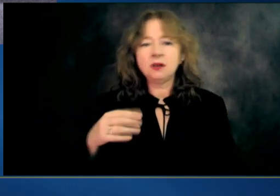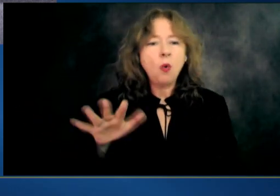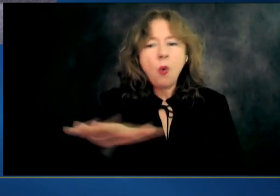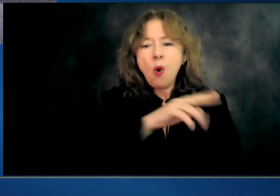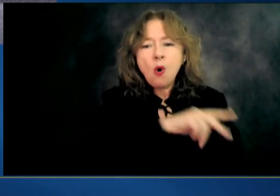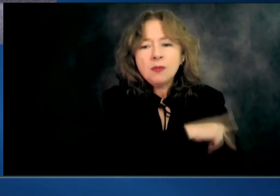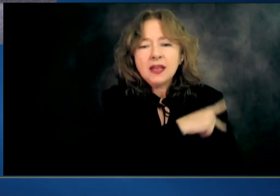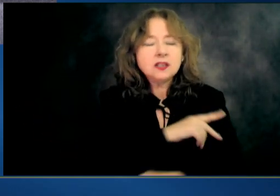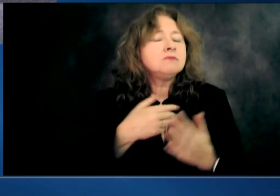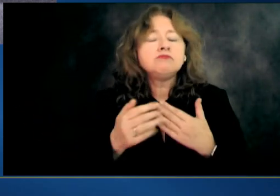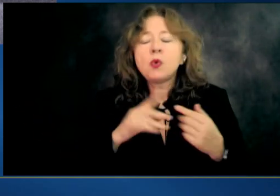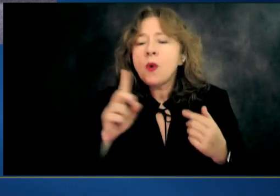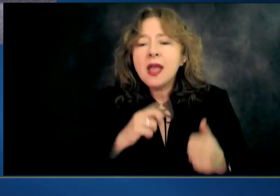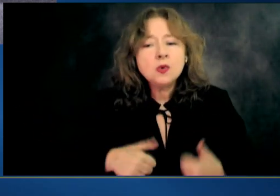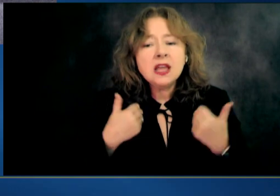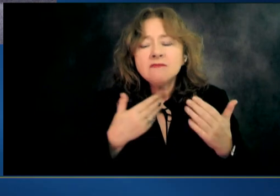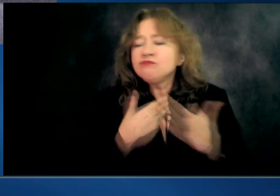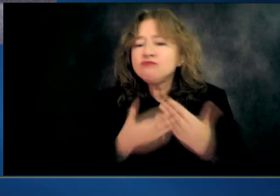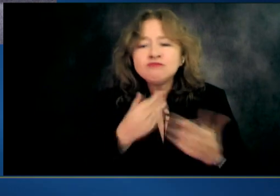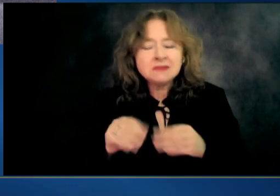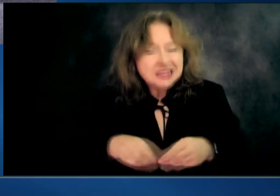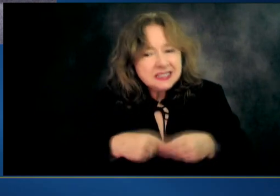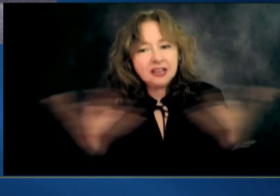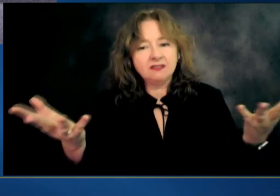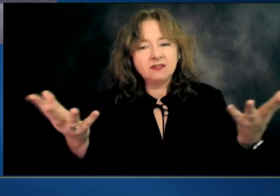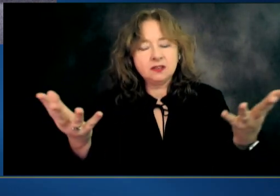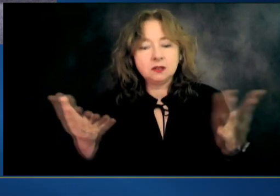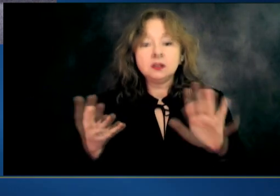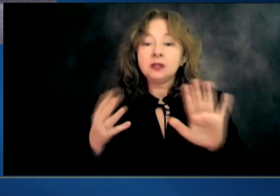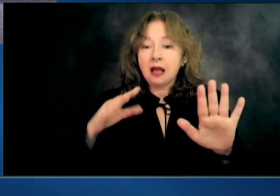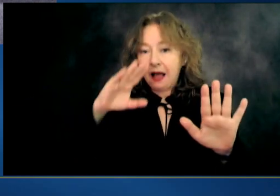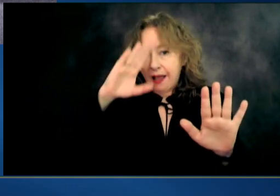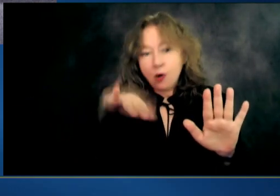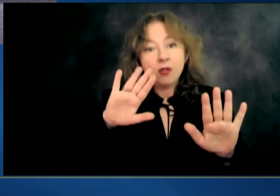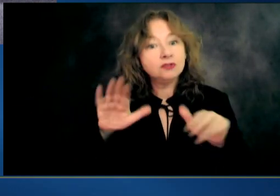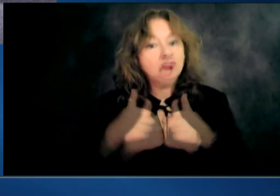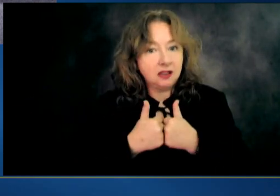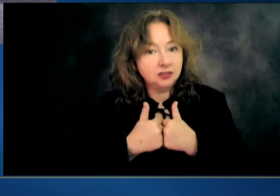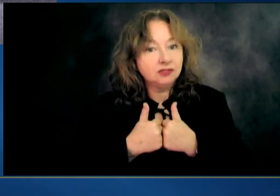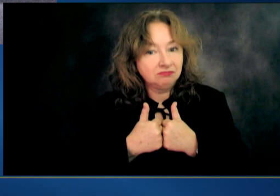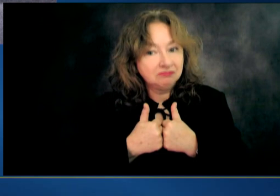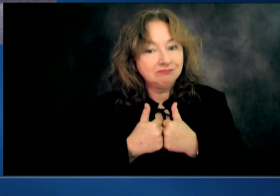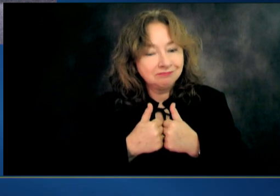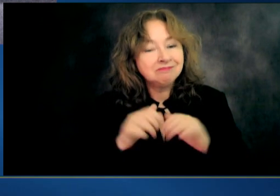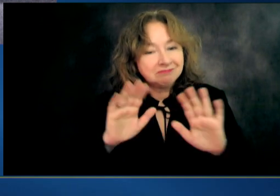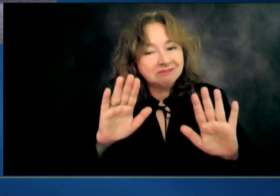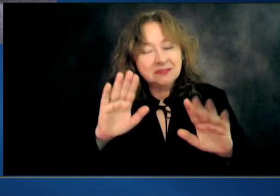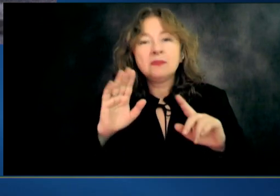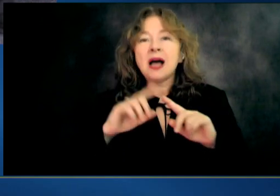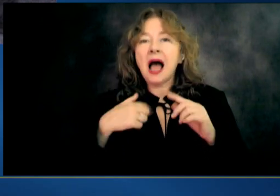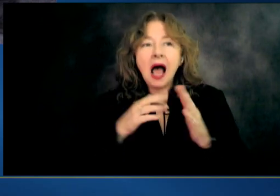is. I know that's a challenging endeavor, but I look forward to working with HHS,